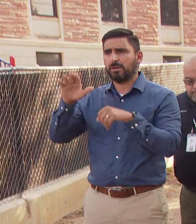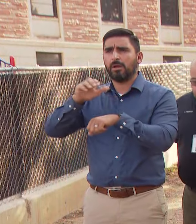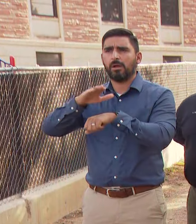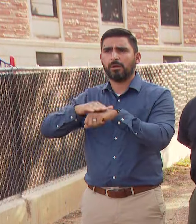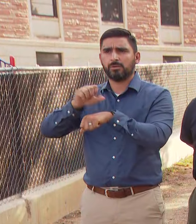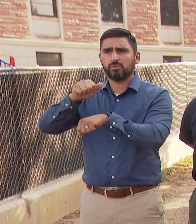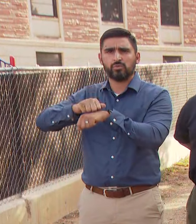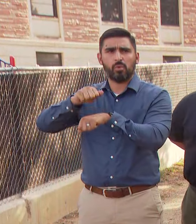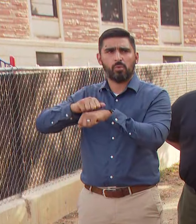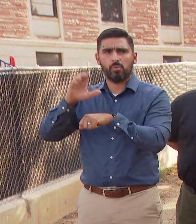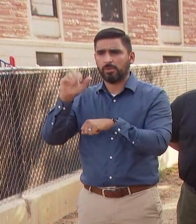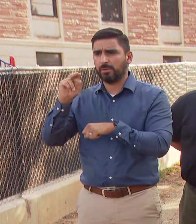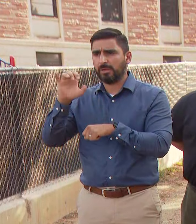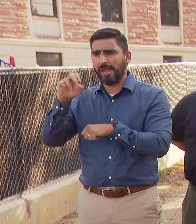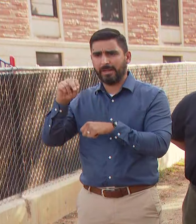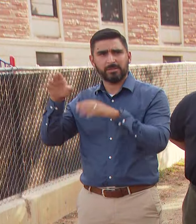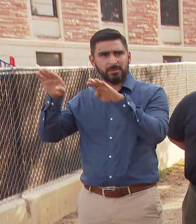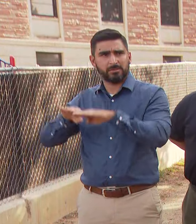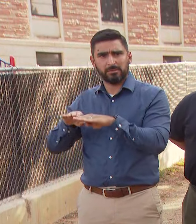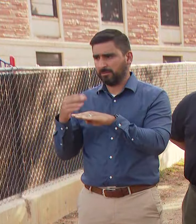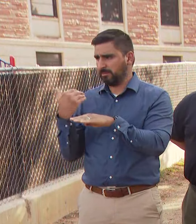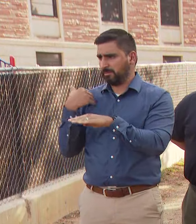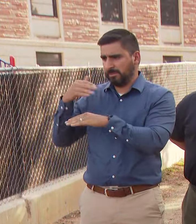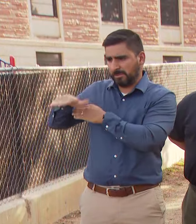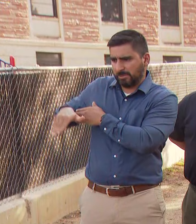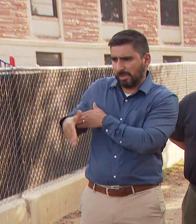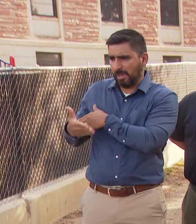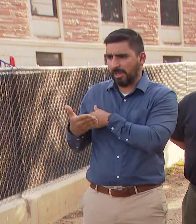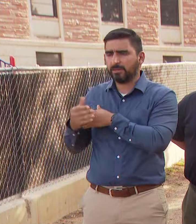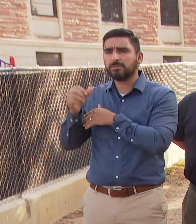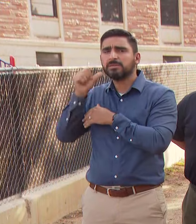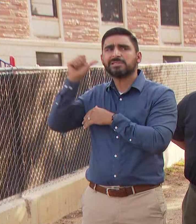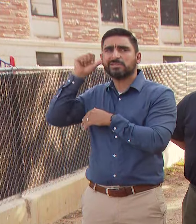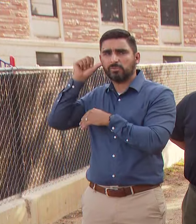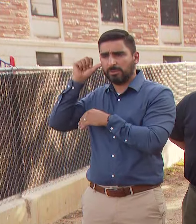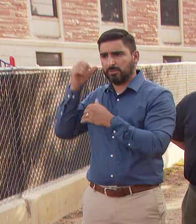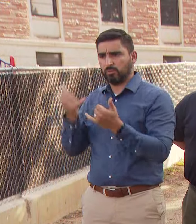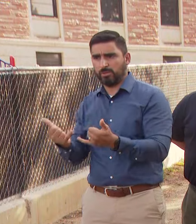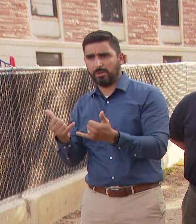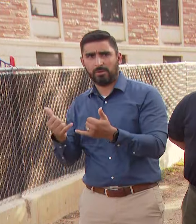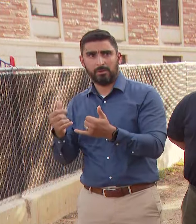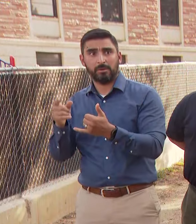fire overnight yesterday and today, uh as soon as this call dropped,